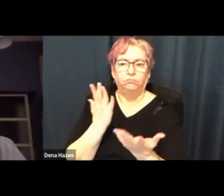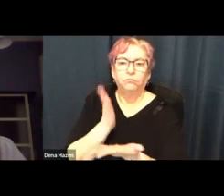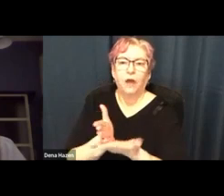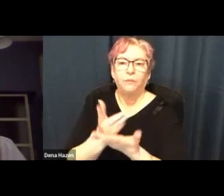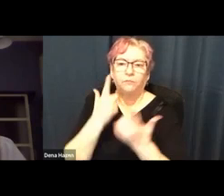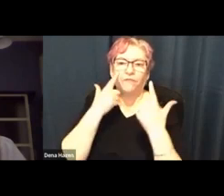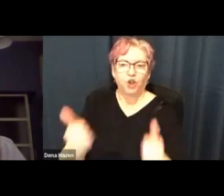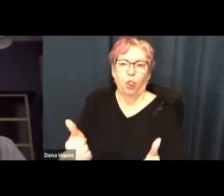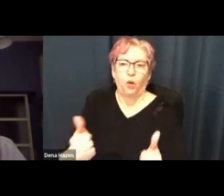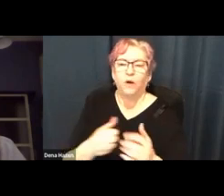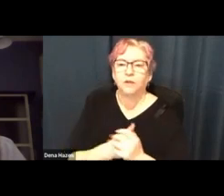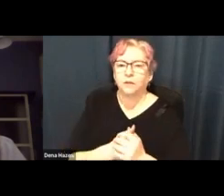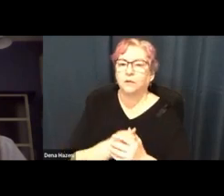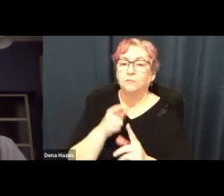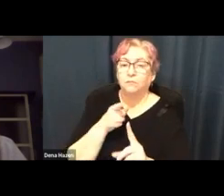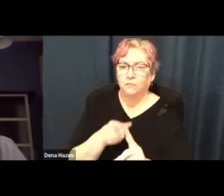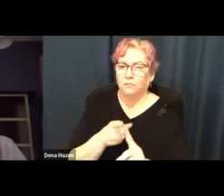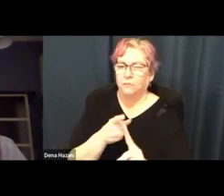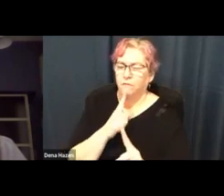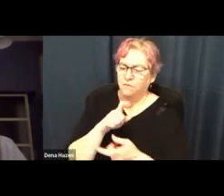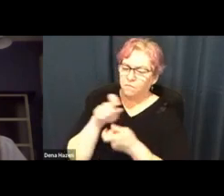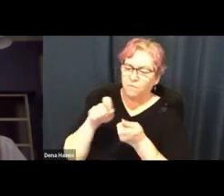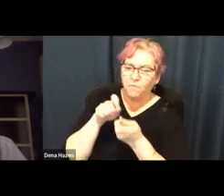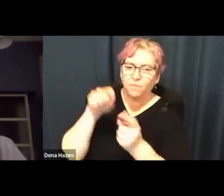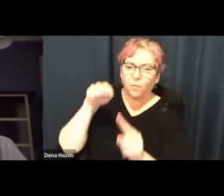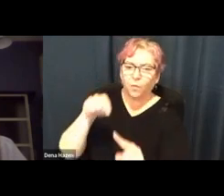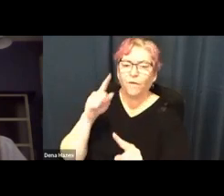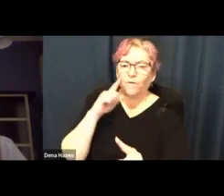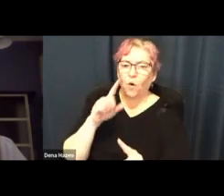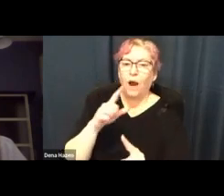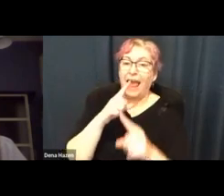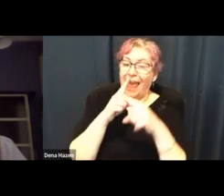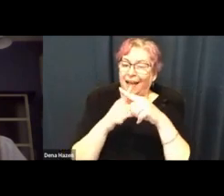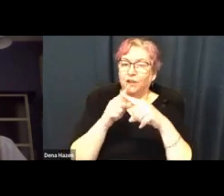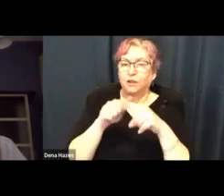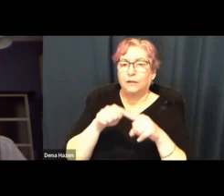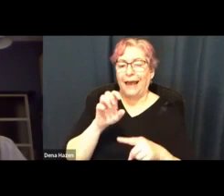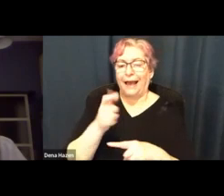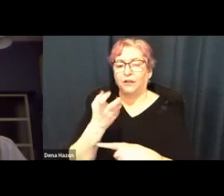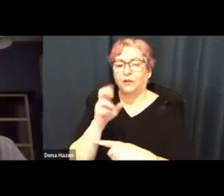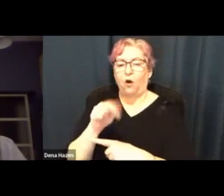It is very specific to exon 13.